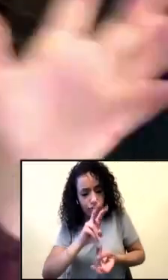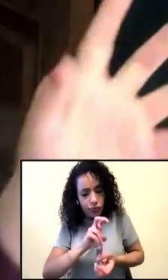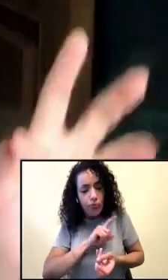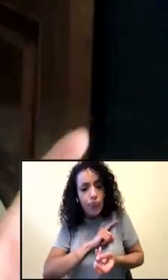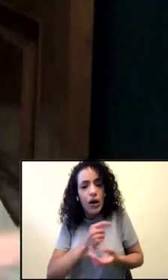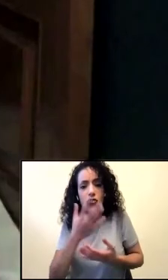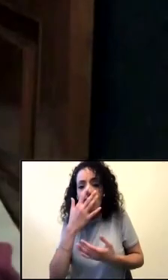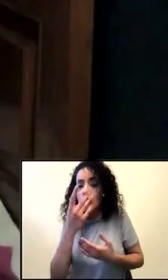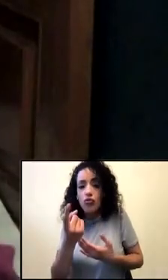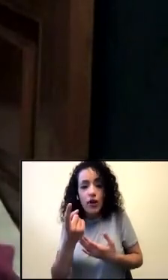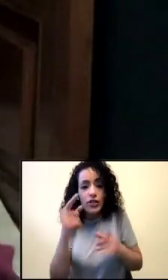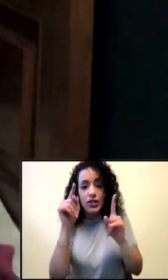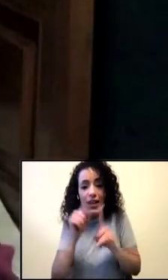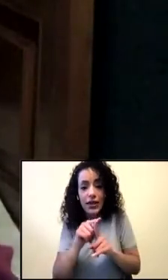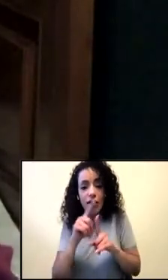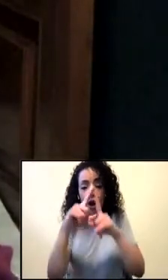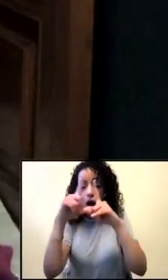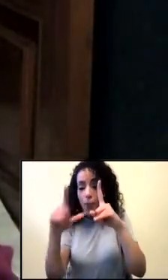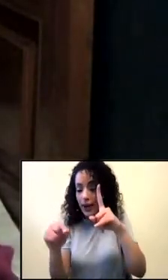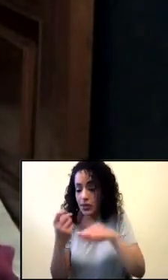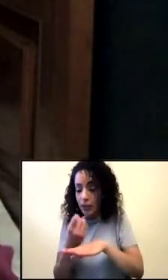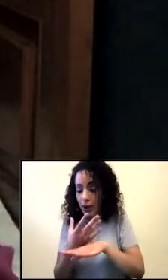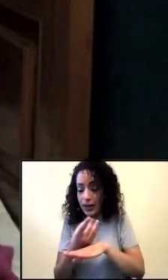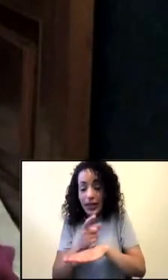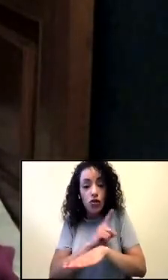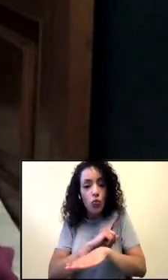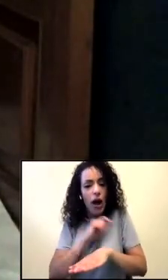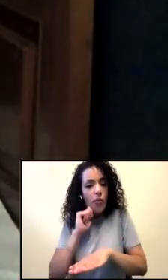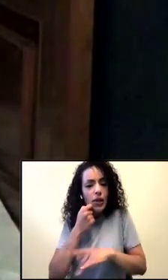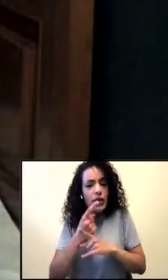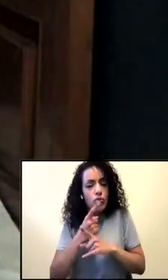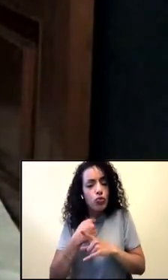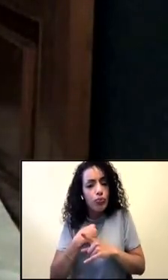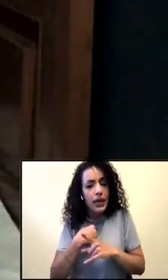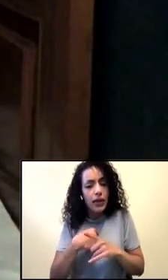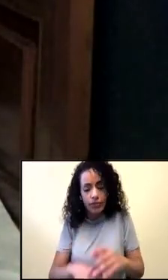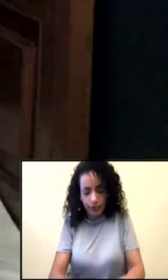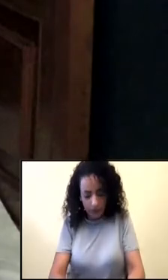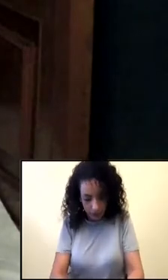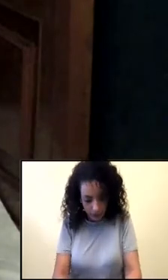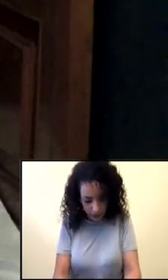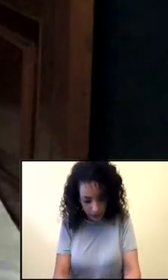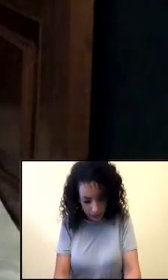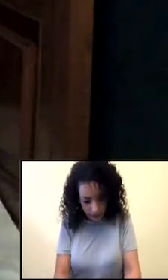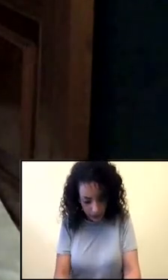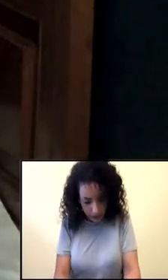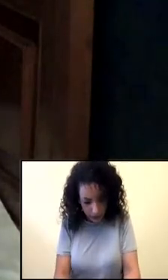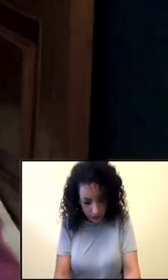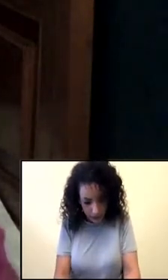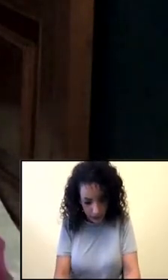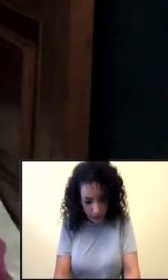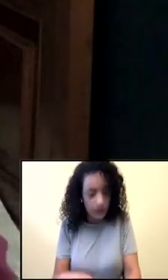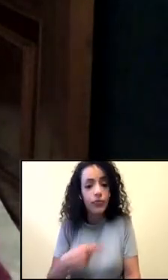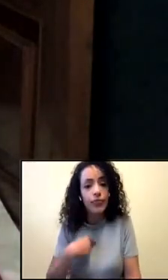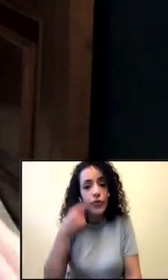diaspora, why would they talk to me? I realized that by drawing attention to something that was,